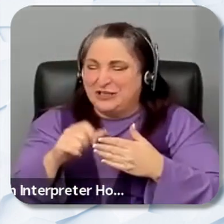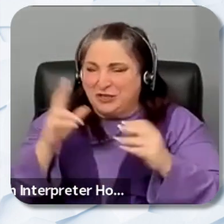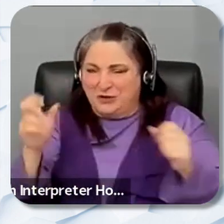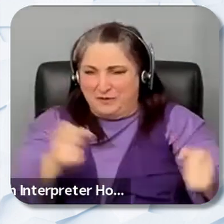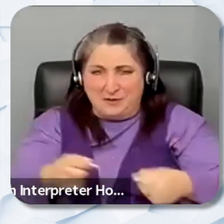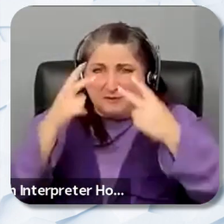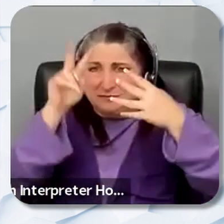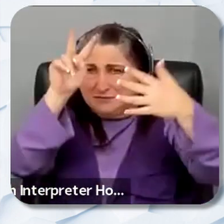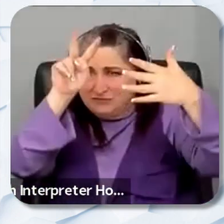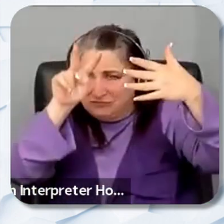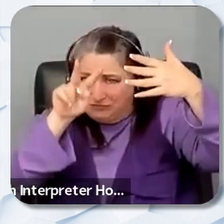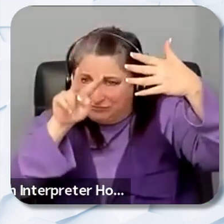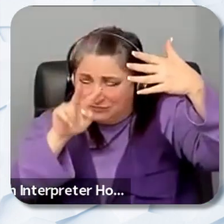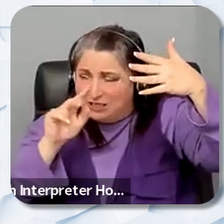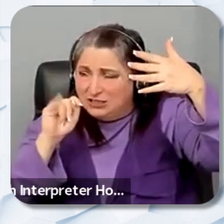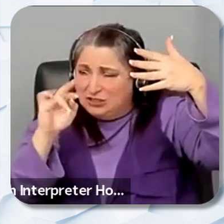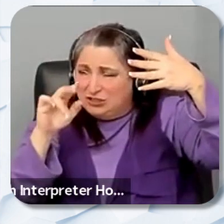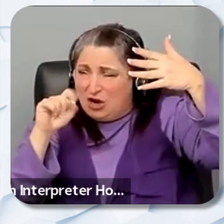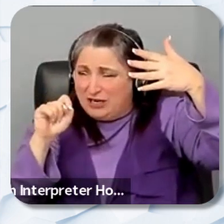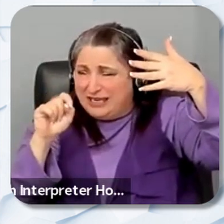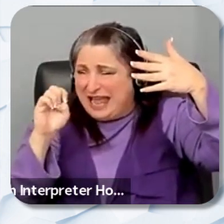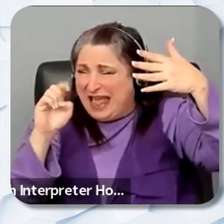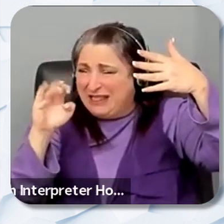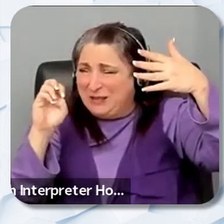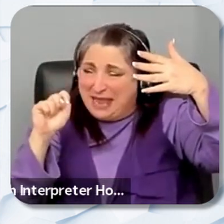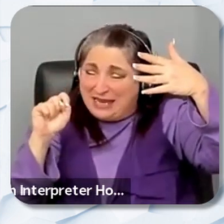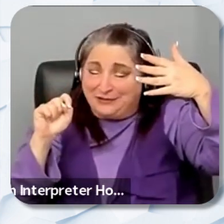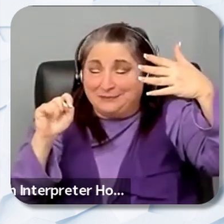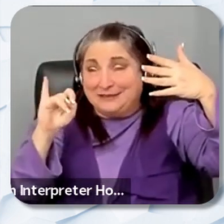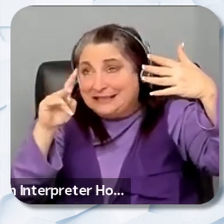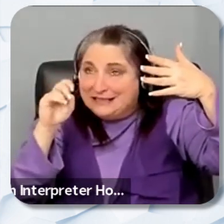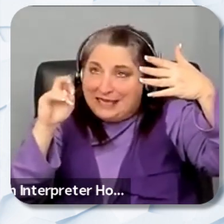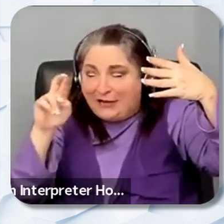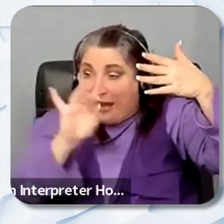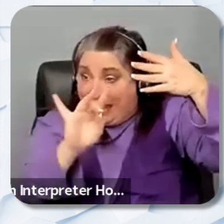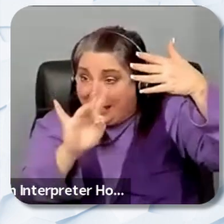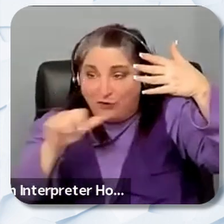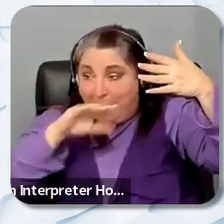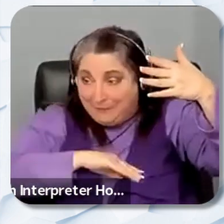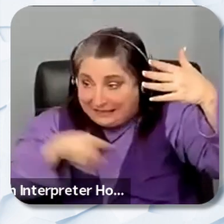If you haven't met, you know, Element 8, Indicator 8, then you will want to join this training.